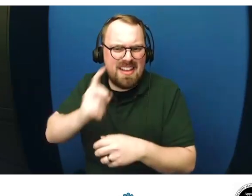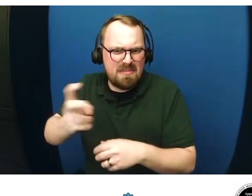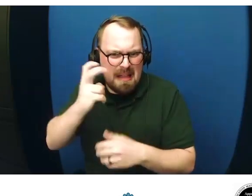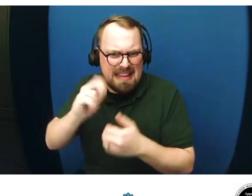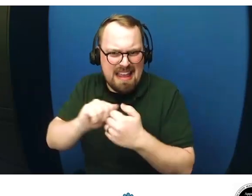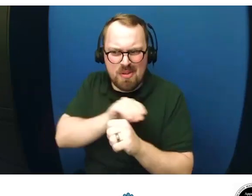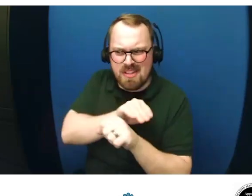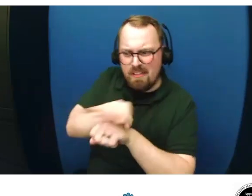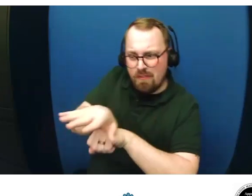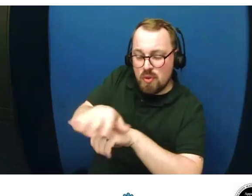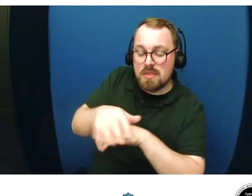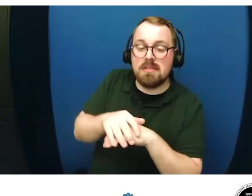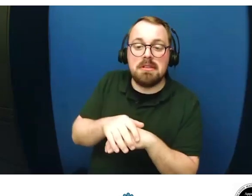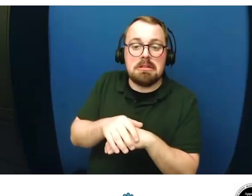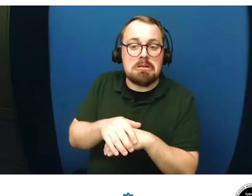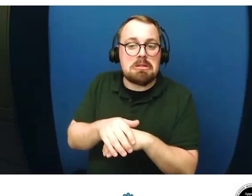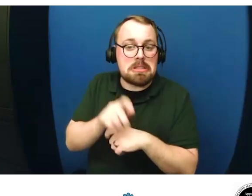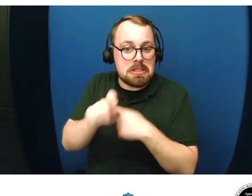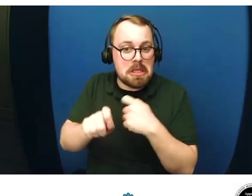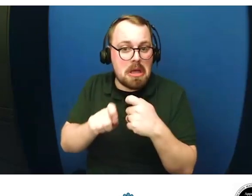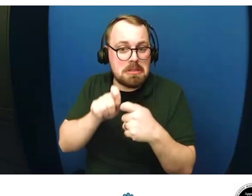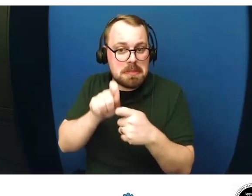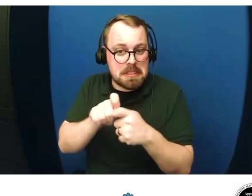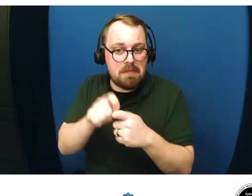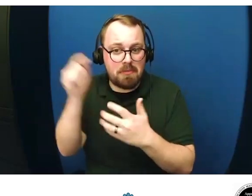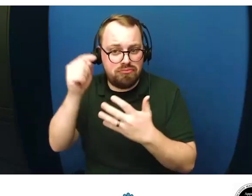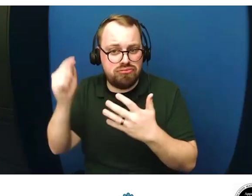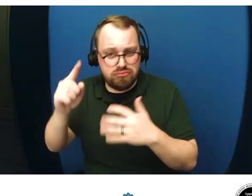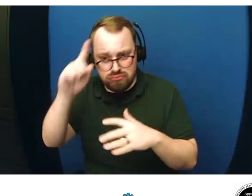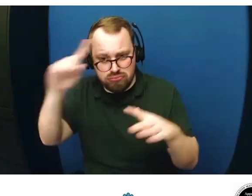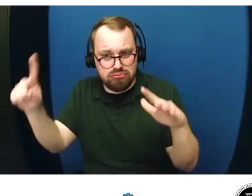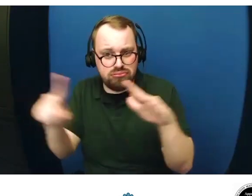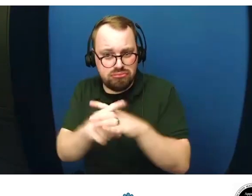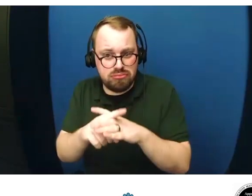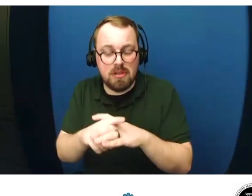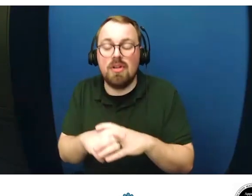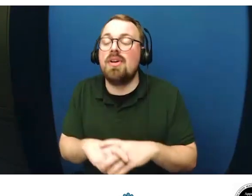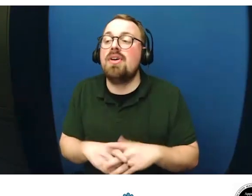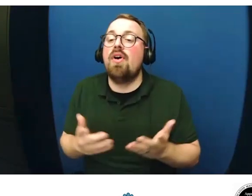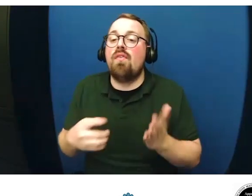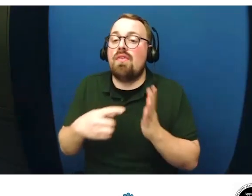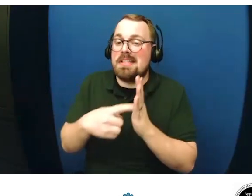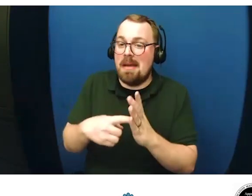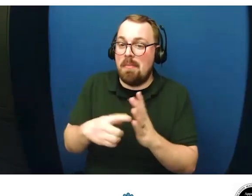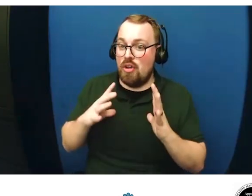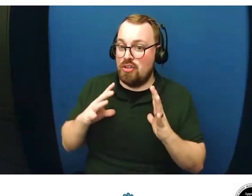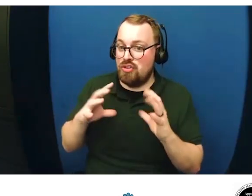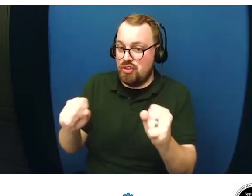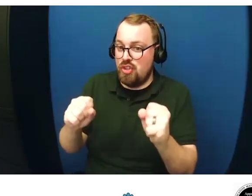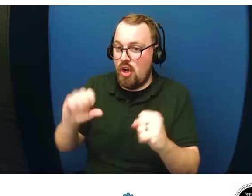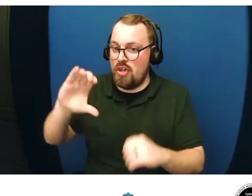A couple of etiologies come to mind in that. We know that a lot of our students with CHARGE Syndrome